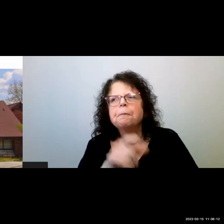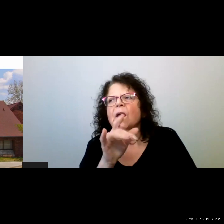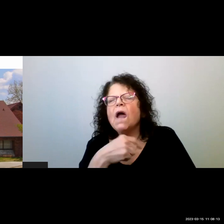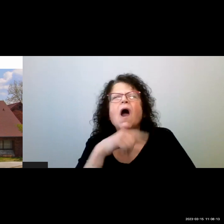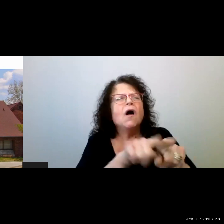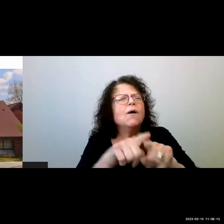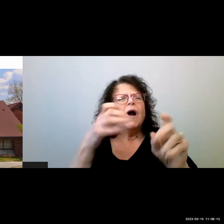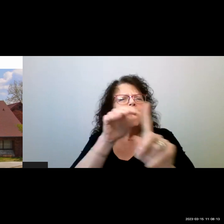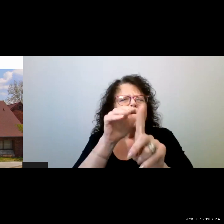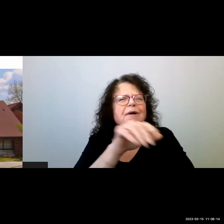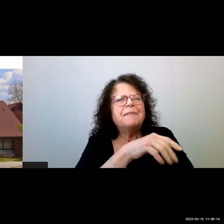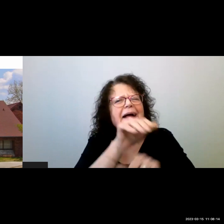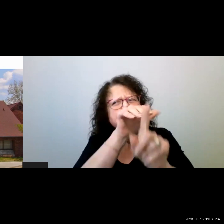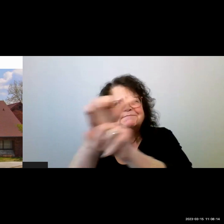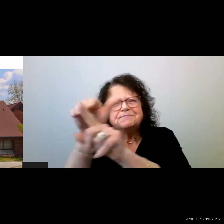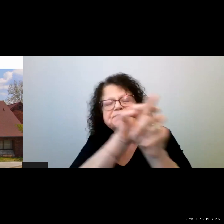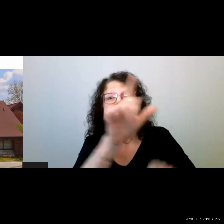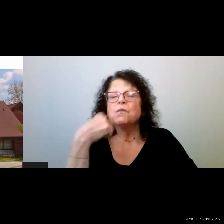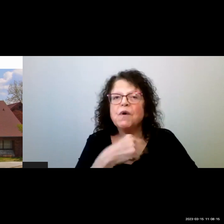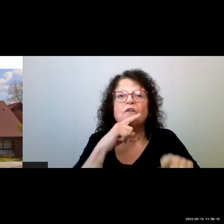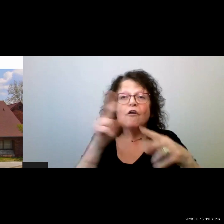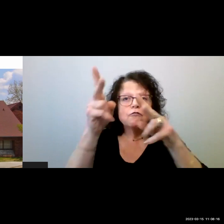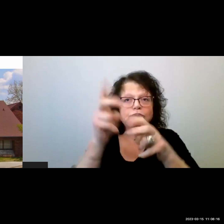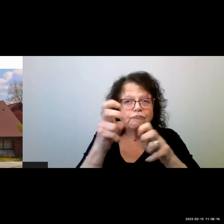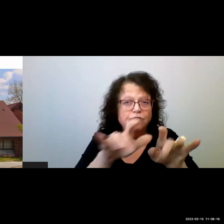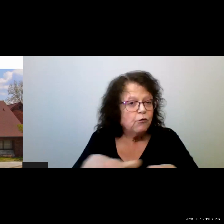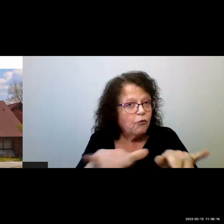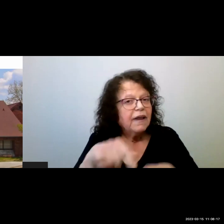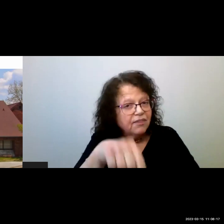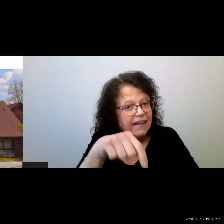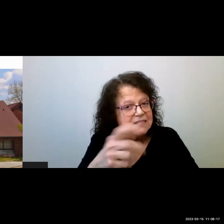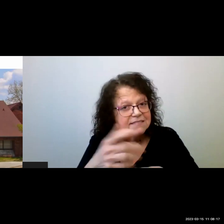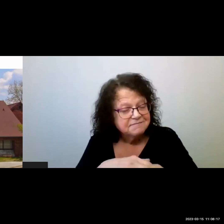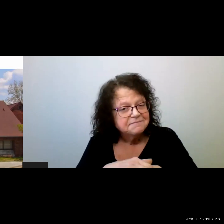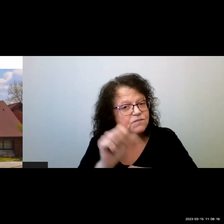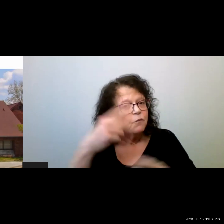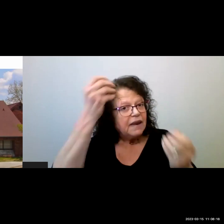remind everyone today we are recording this. Just wanted to let you know that this will